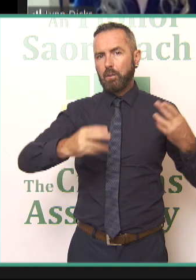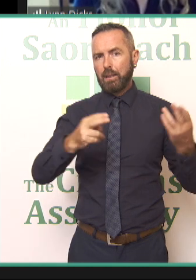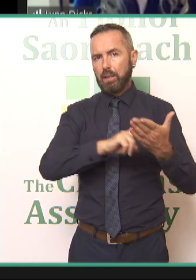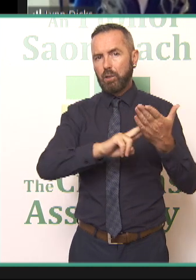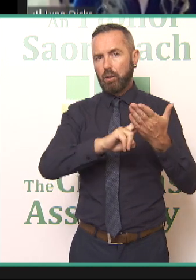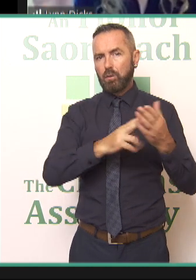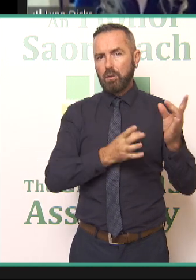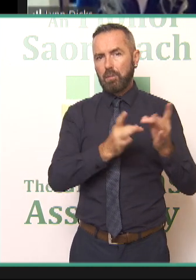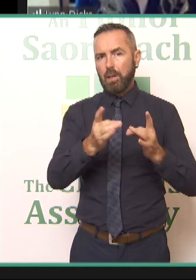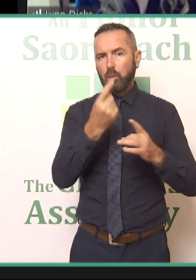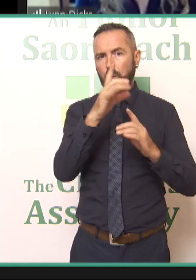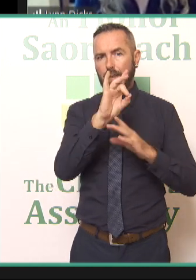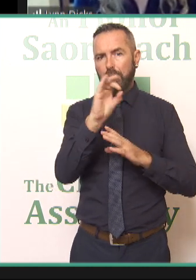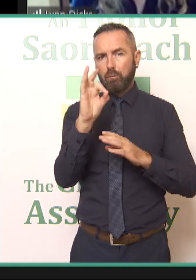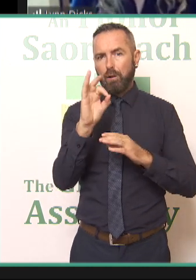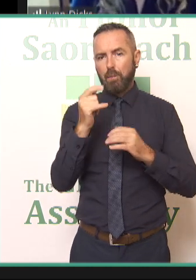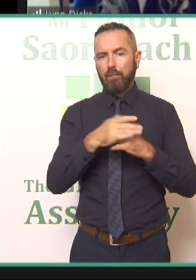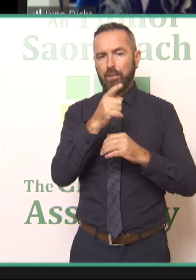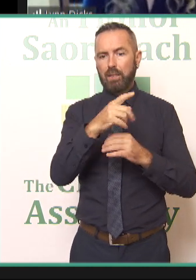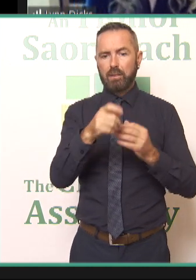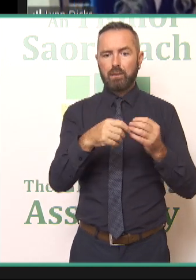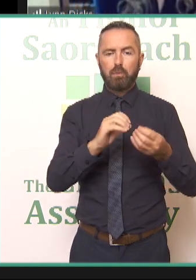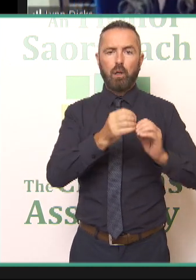a kilogram of this particular product and that includes the land where that product